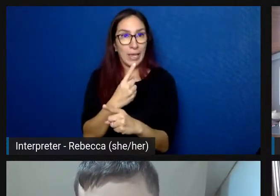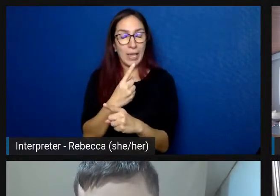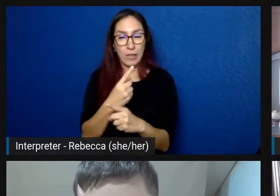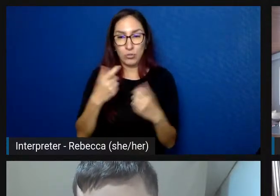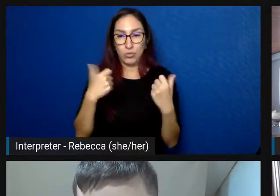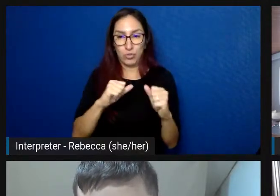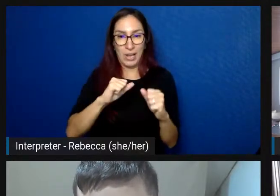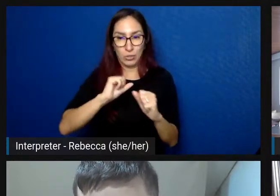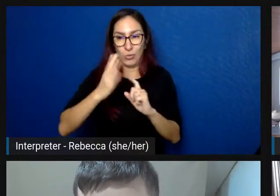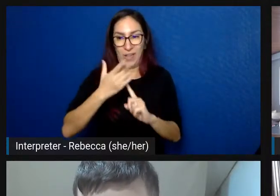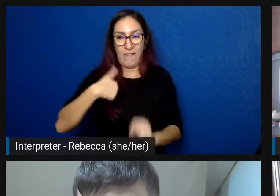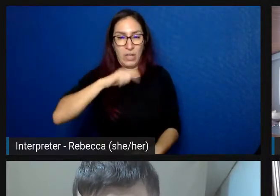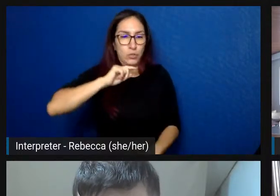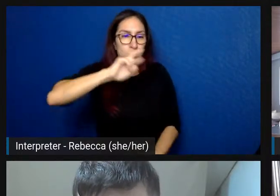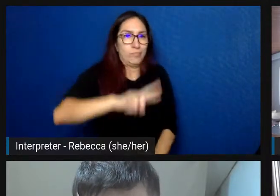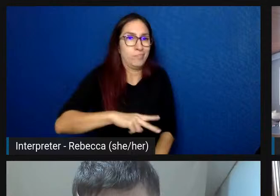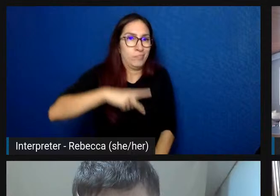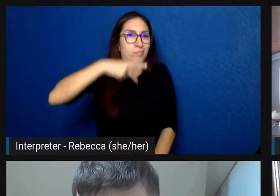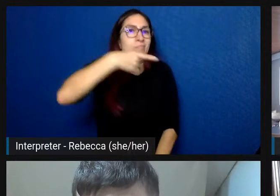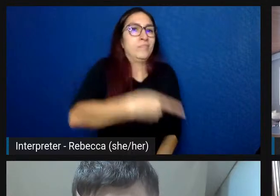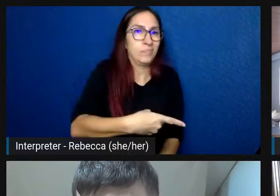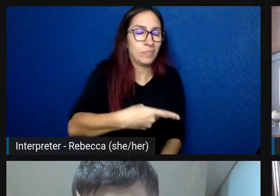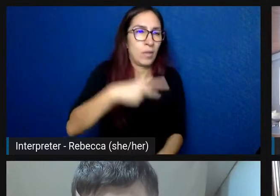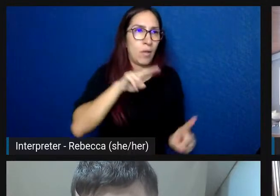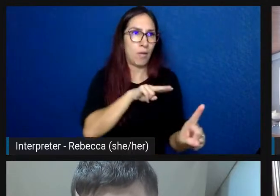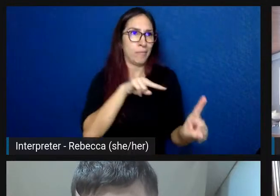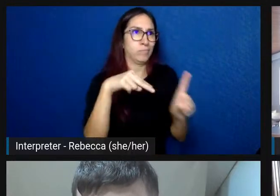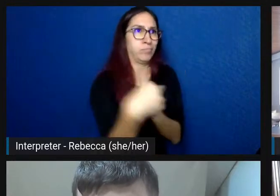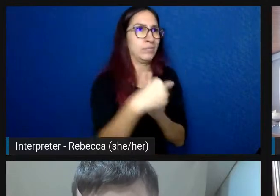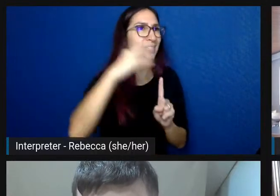but also understands development and you do your best to